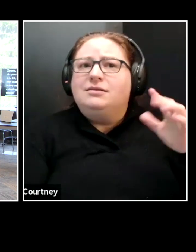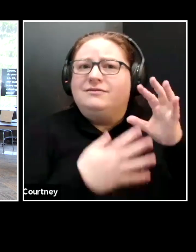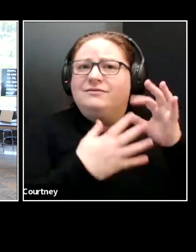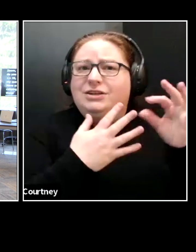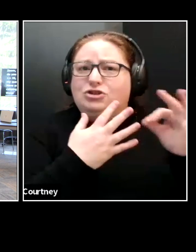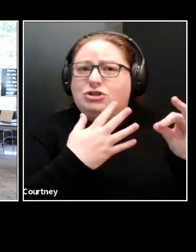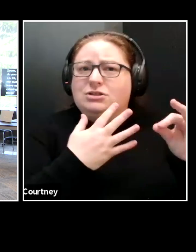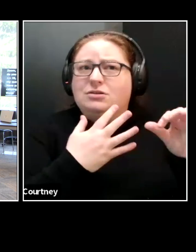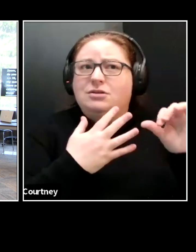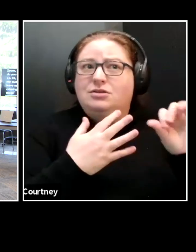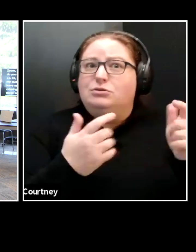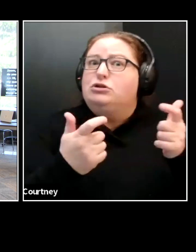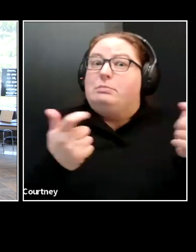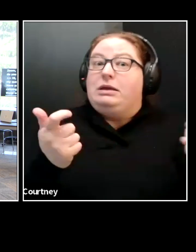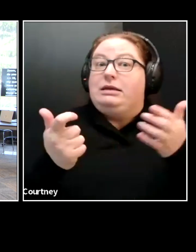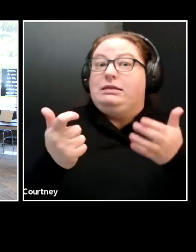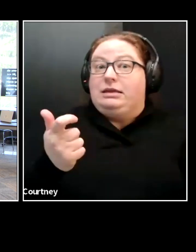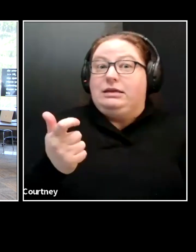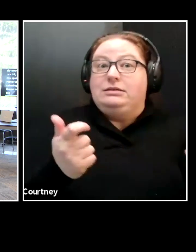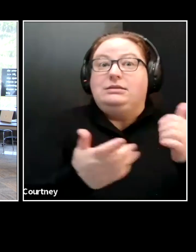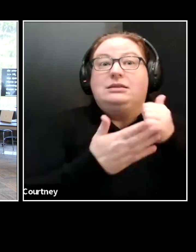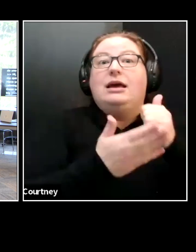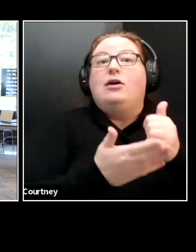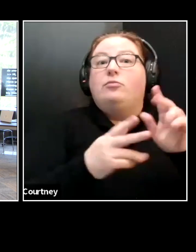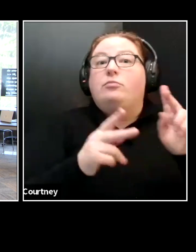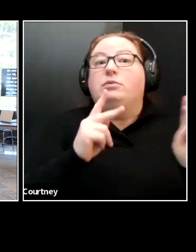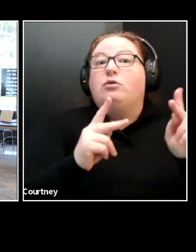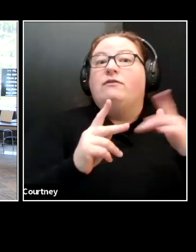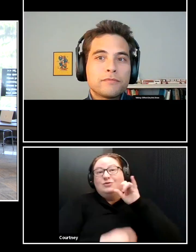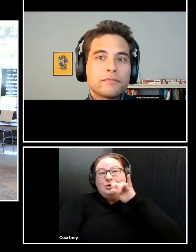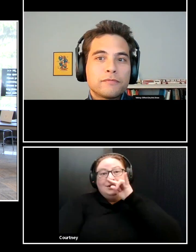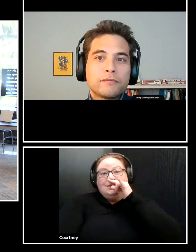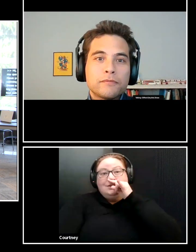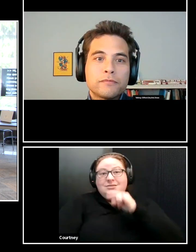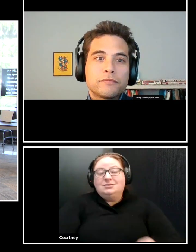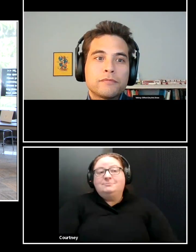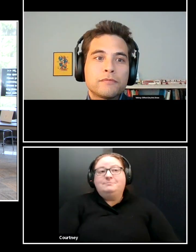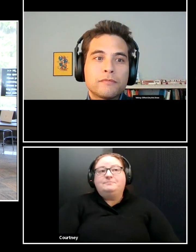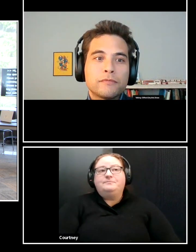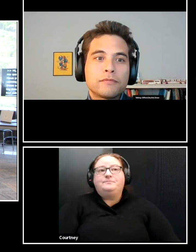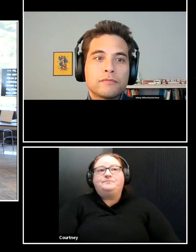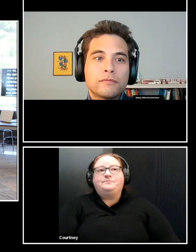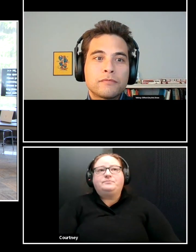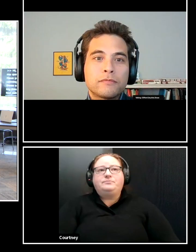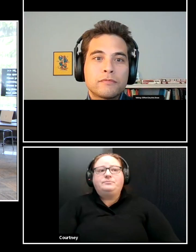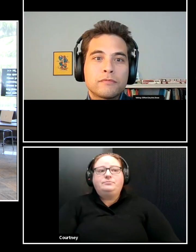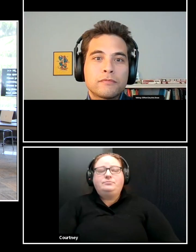that make people feel safe walking, especially for kids. Um, we're not incorporating traffic